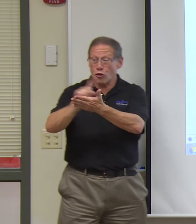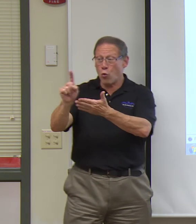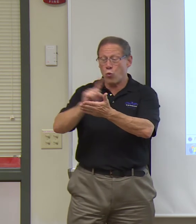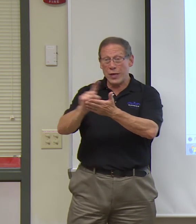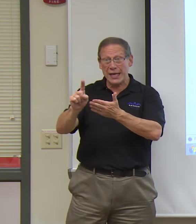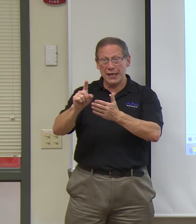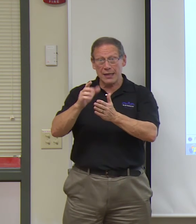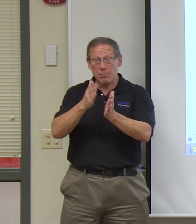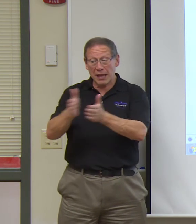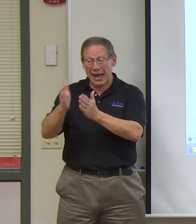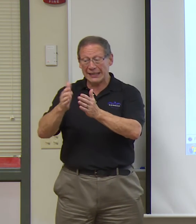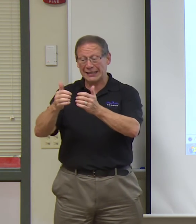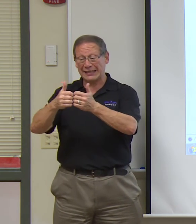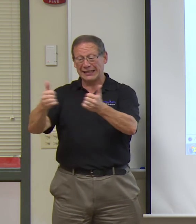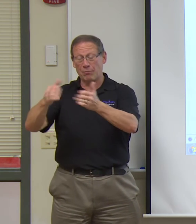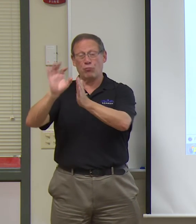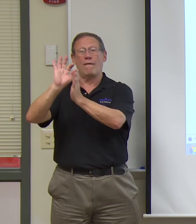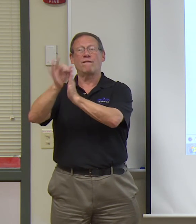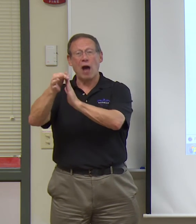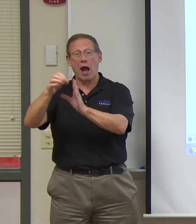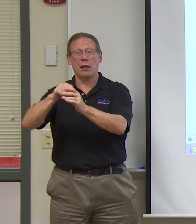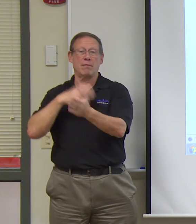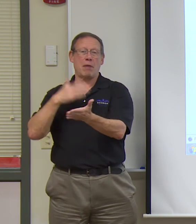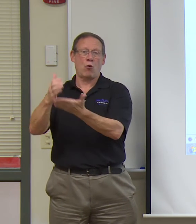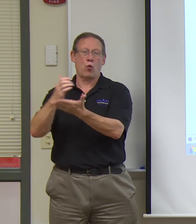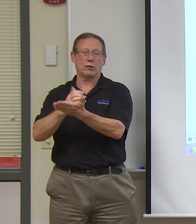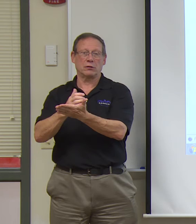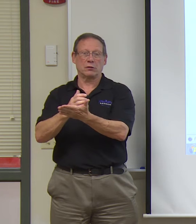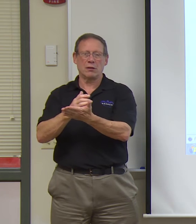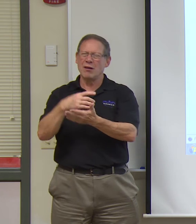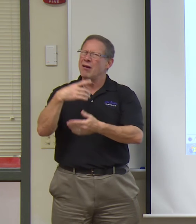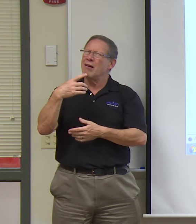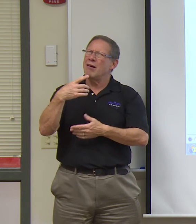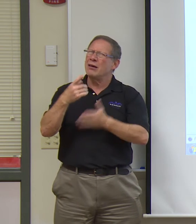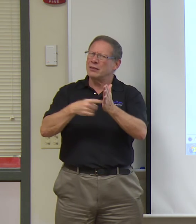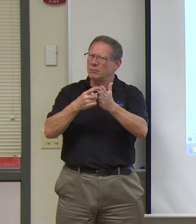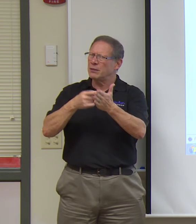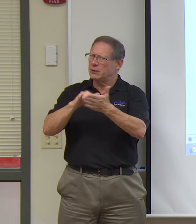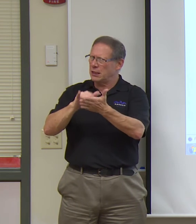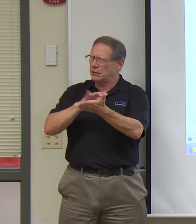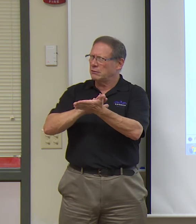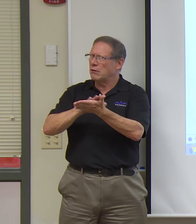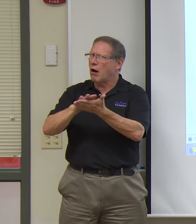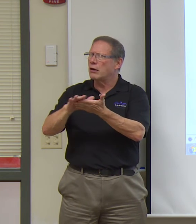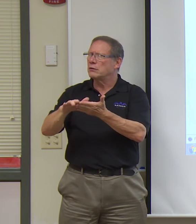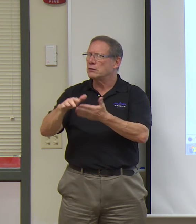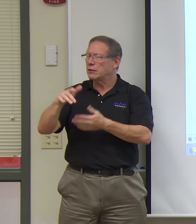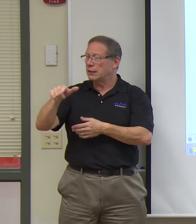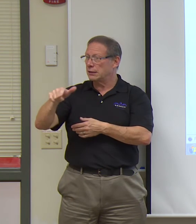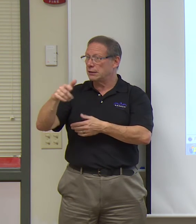And the good thing about this is for having them as myCourses files is you can link to them